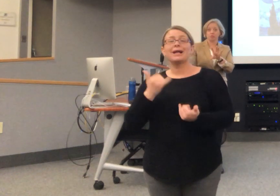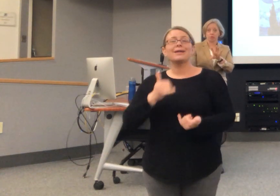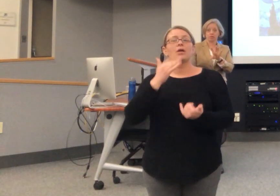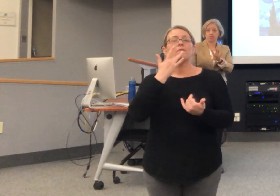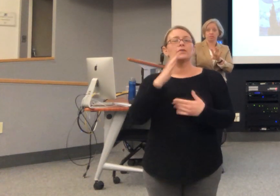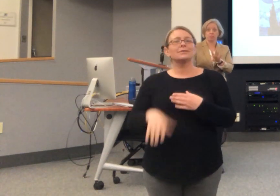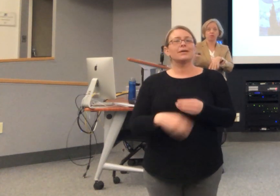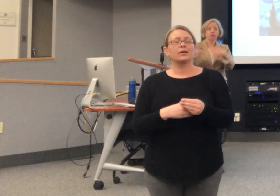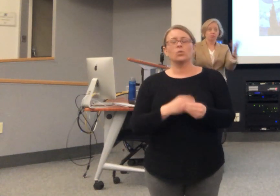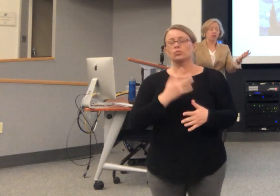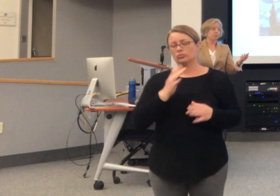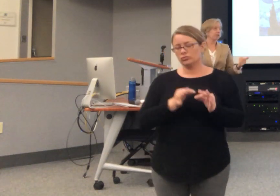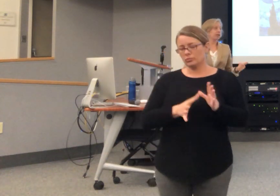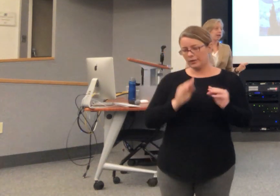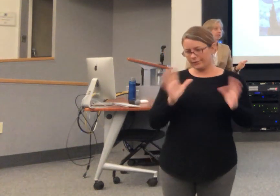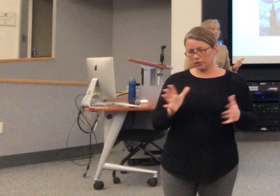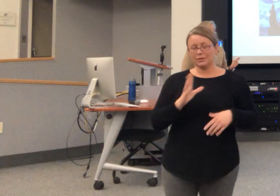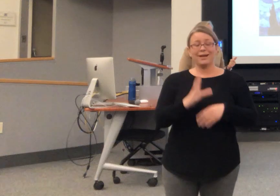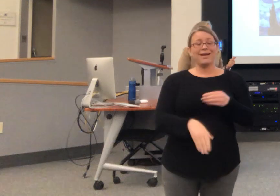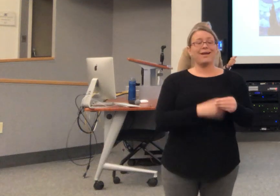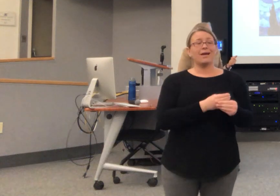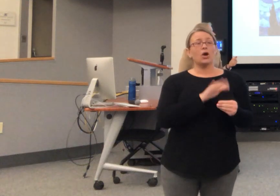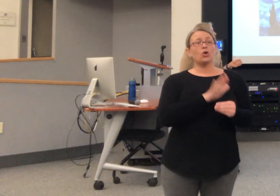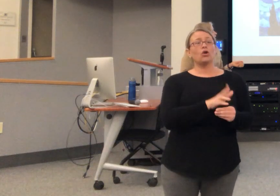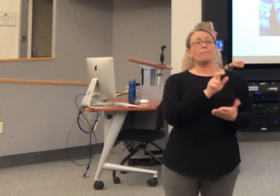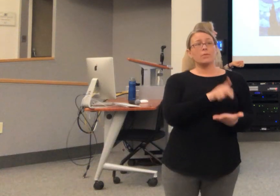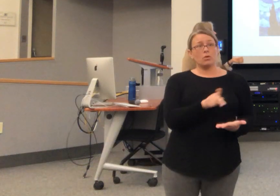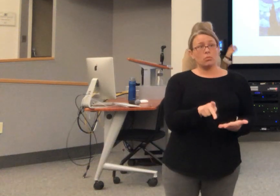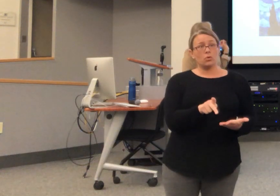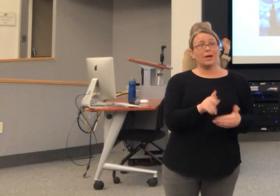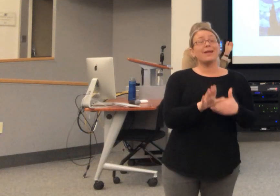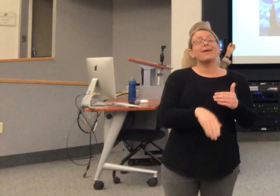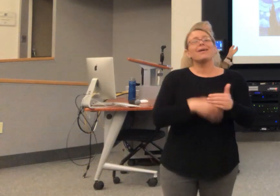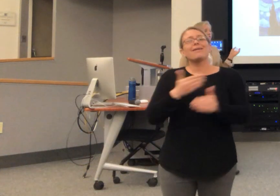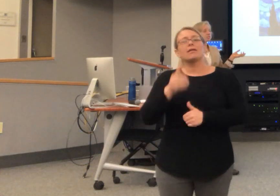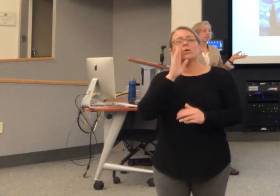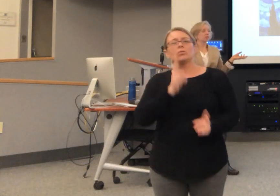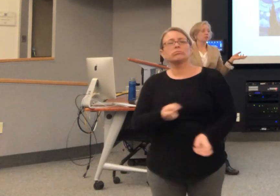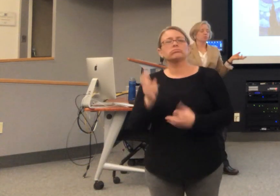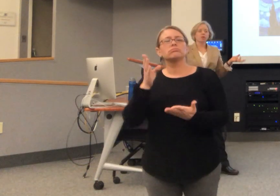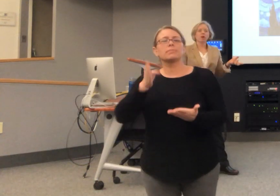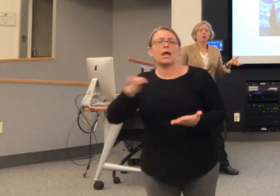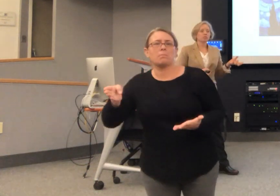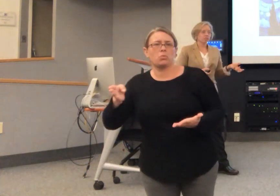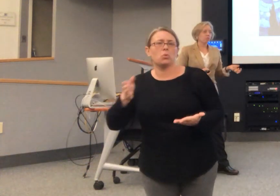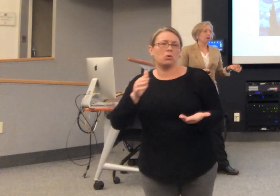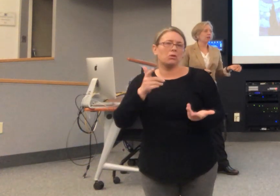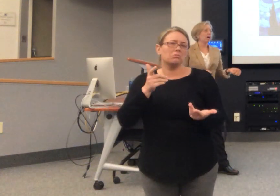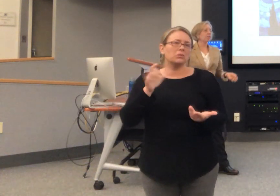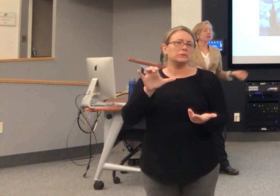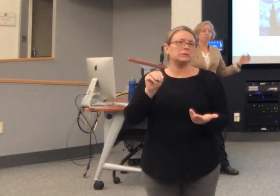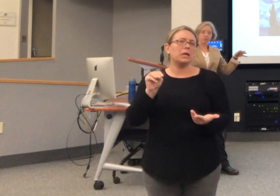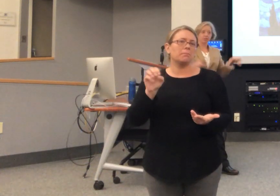software system for everybody to access there. And then the last thing she's thinking was, well, that went so well, I think I'll put it